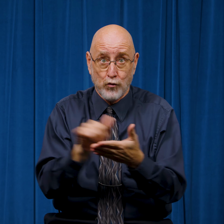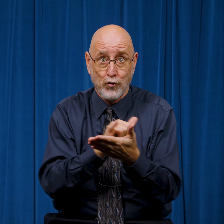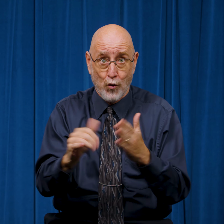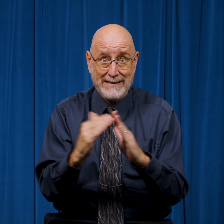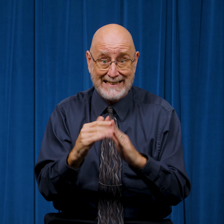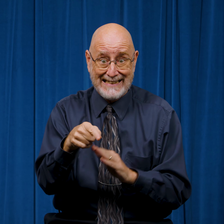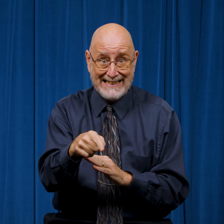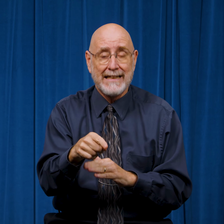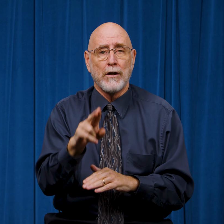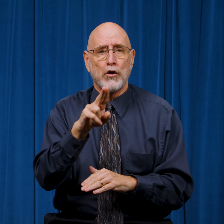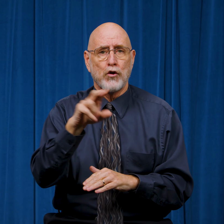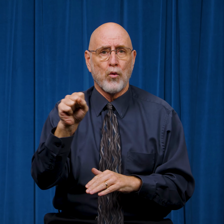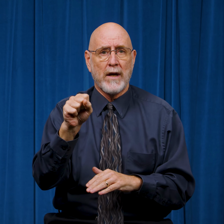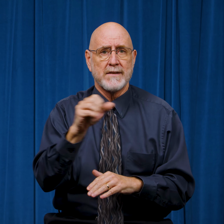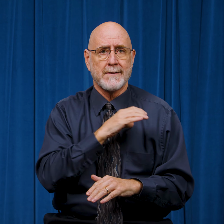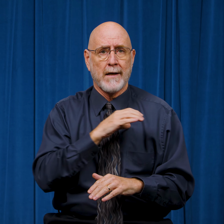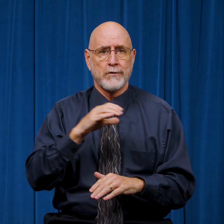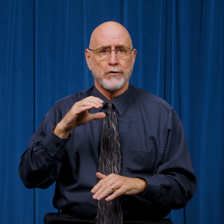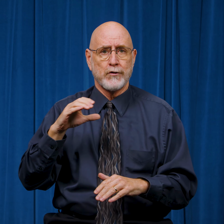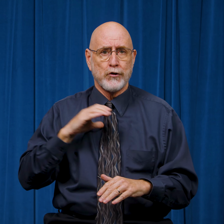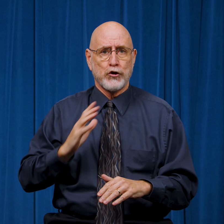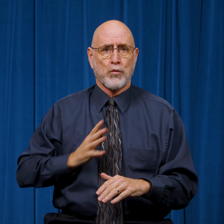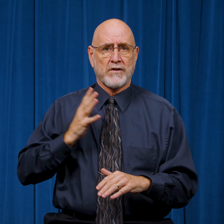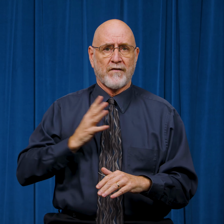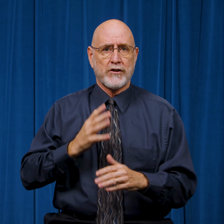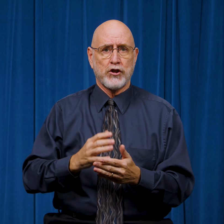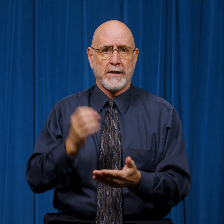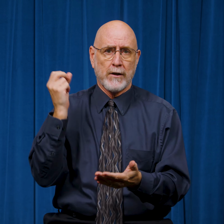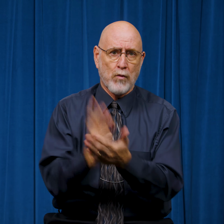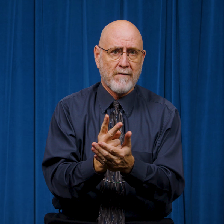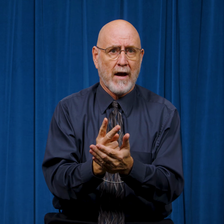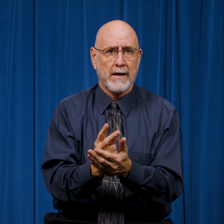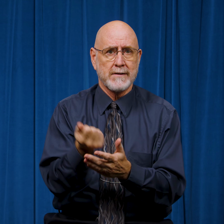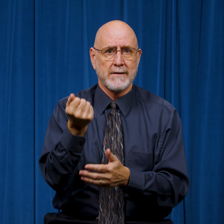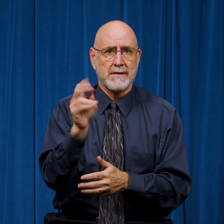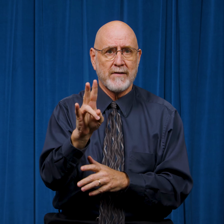when the U.S. Constitution was officially ratified in 1788,